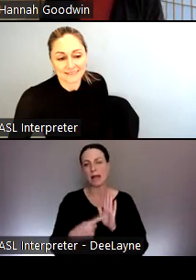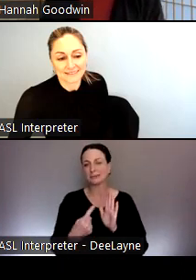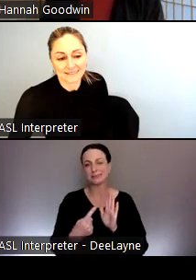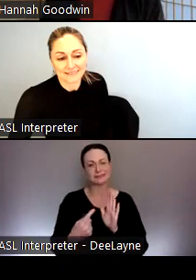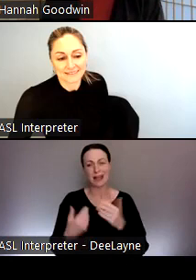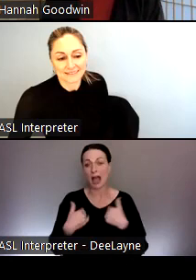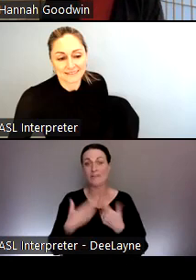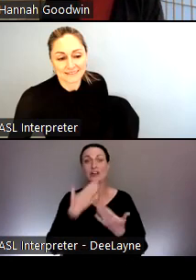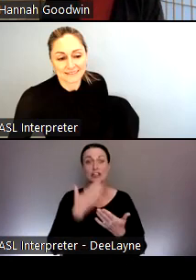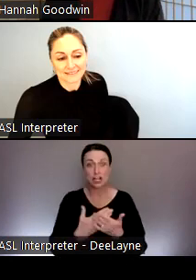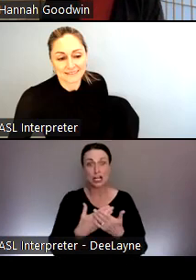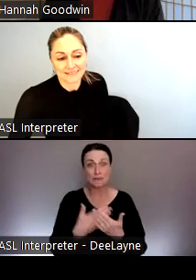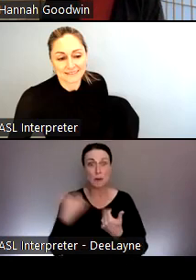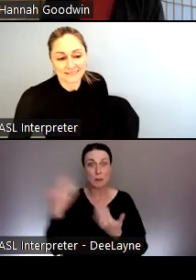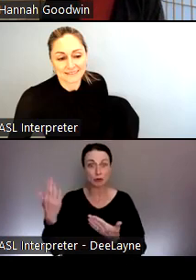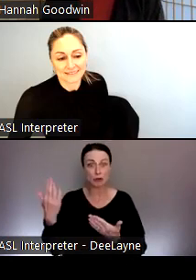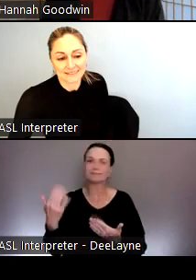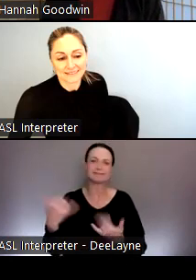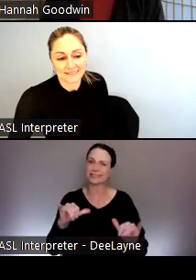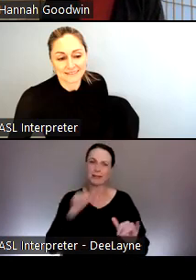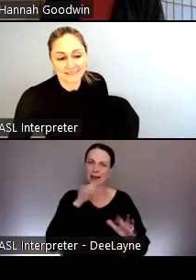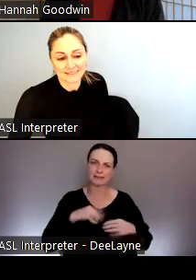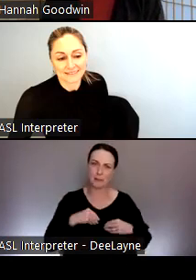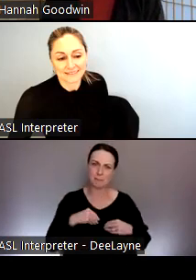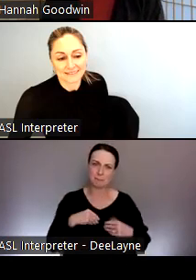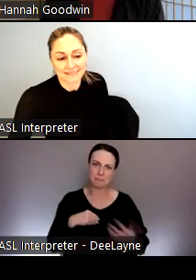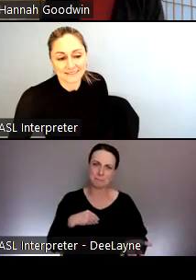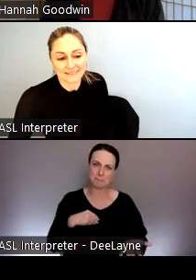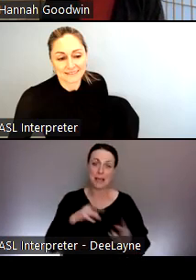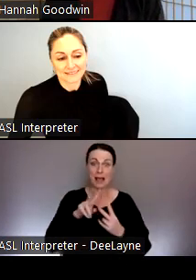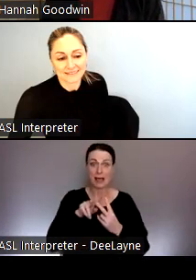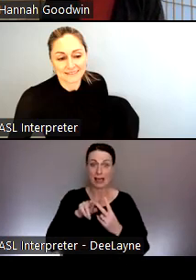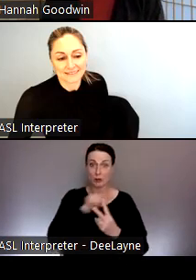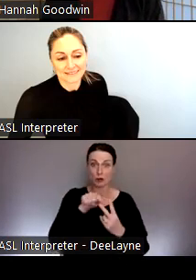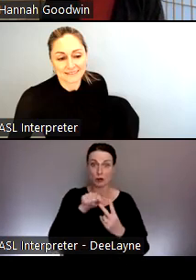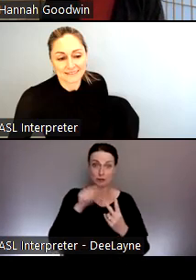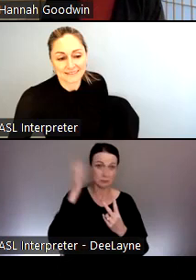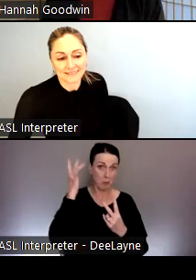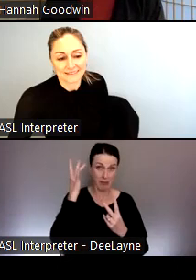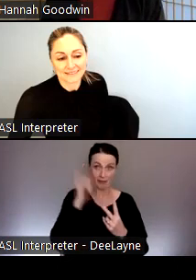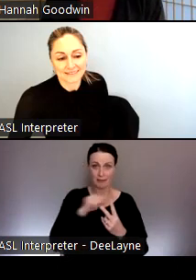that are not accepted. And it's either because the conference